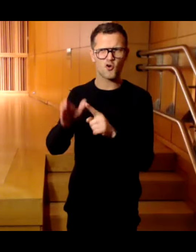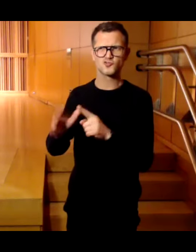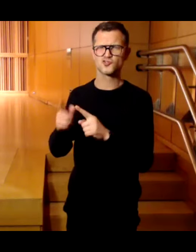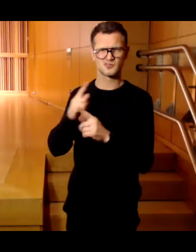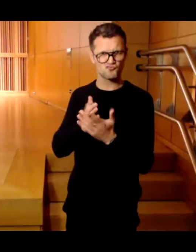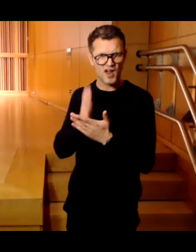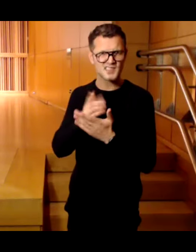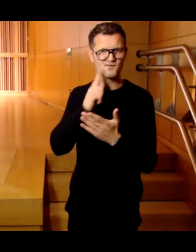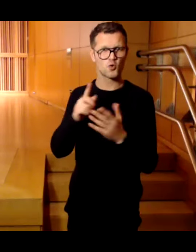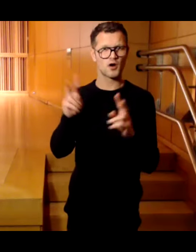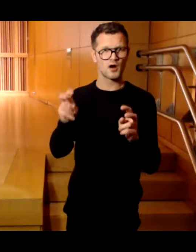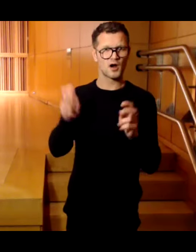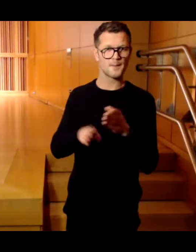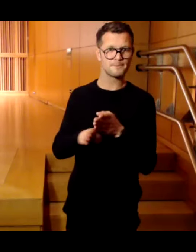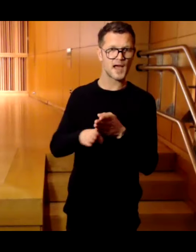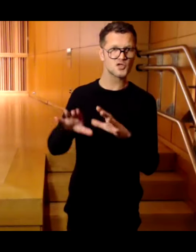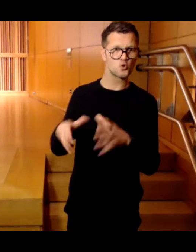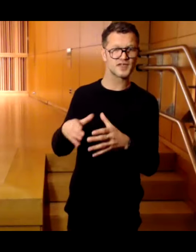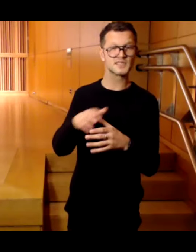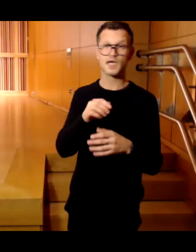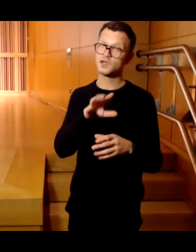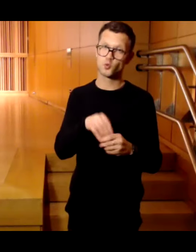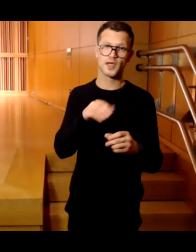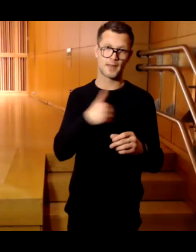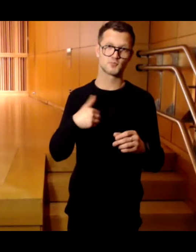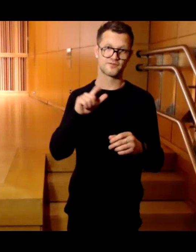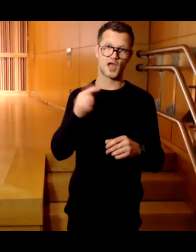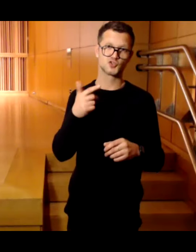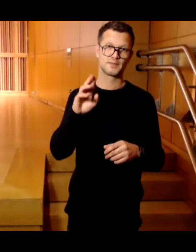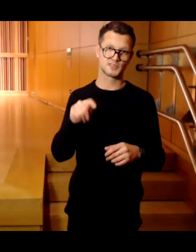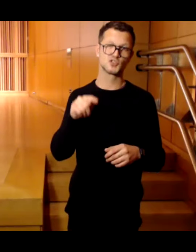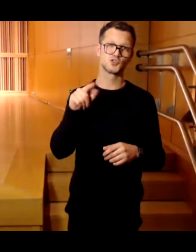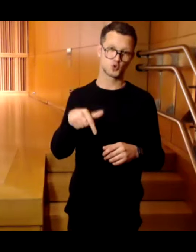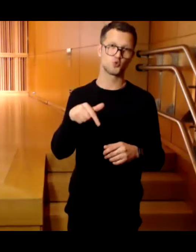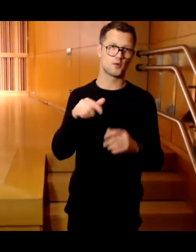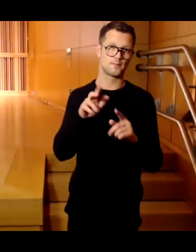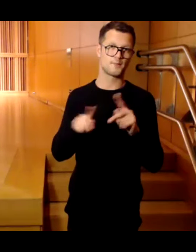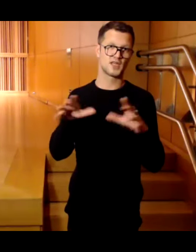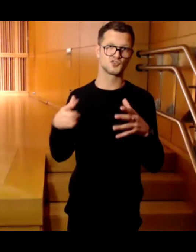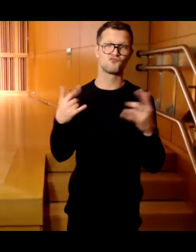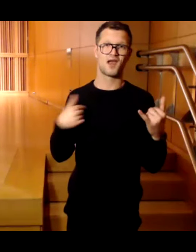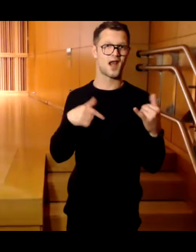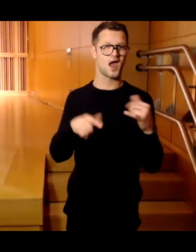Including members of the LGBTQ population. is under deliberately vicious attack.